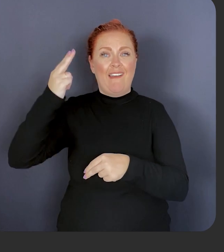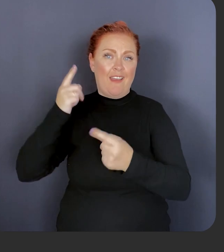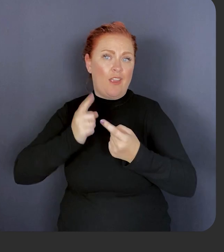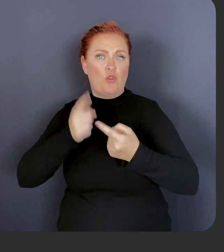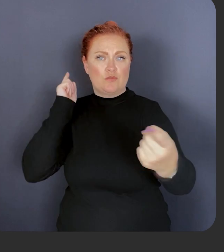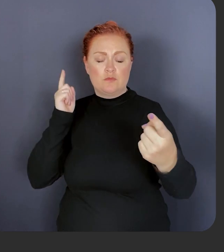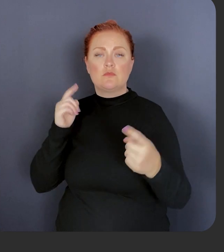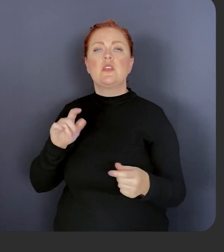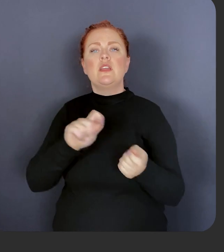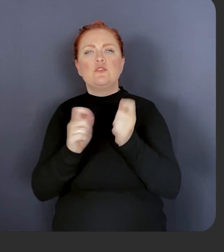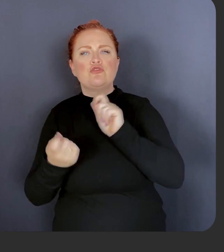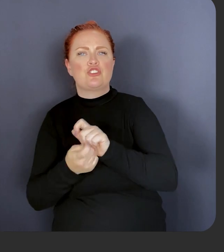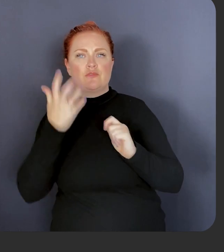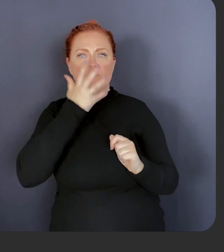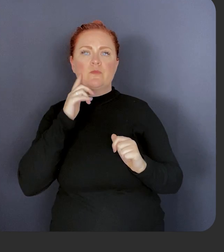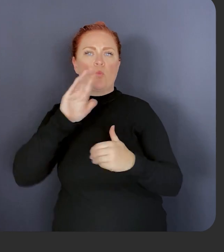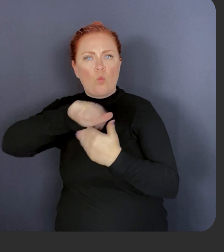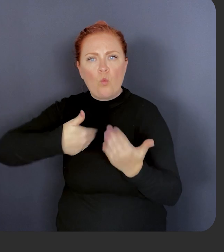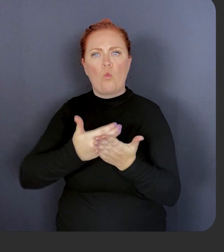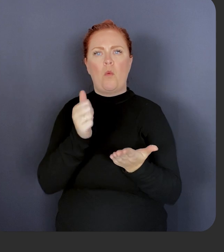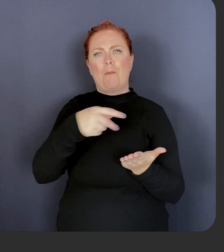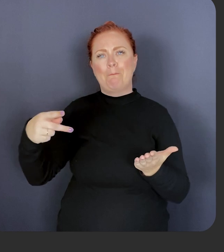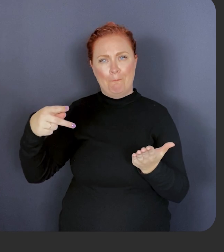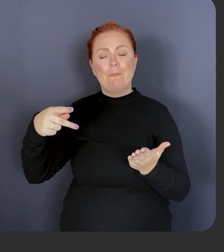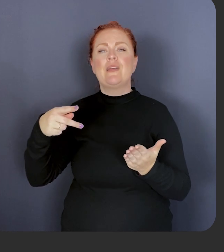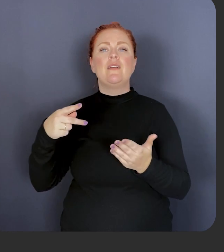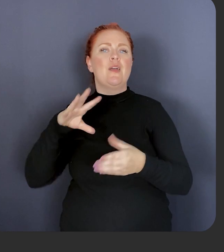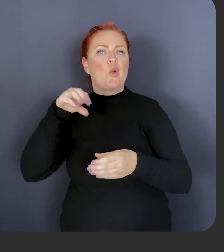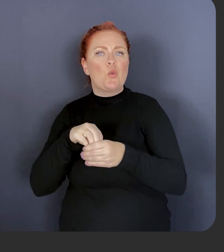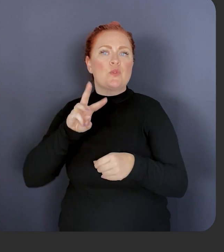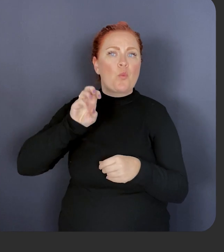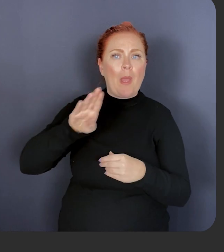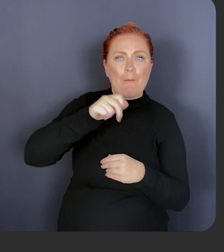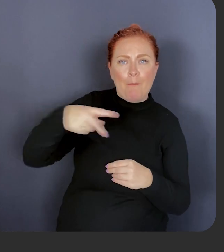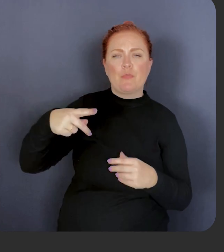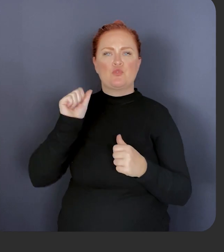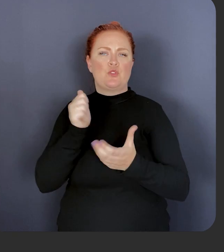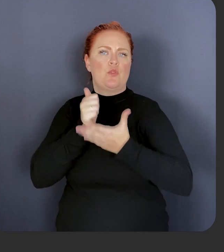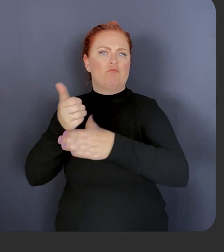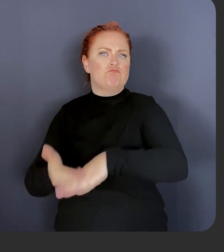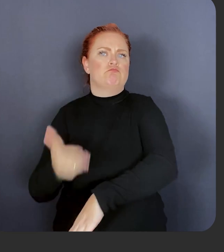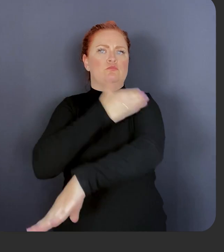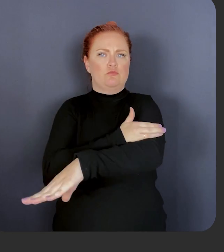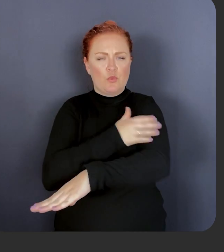And this mode changes the appearance of all applications, including web apps, to dramatically increase contrast.